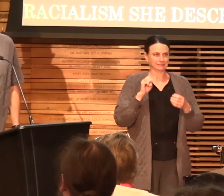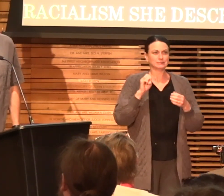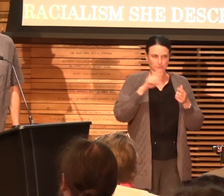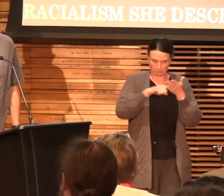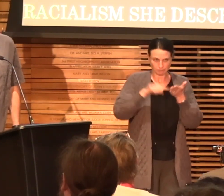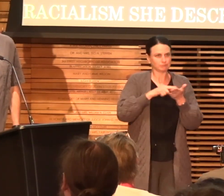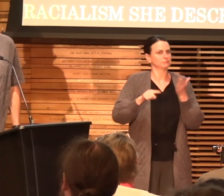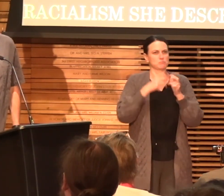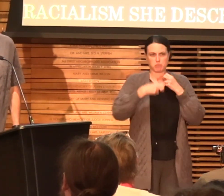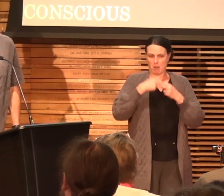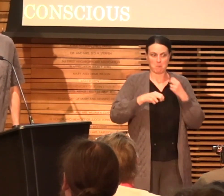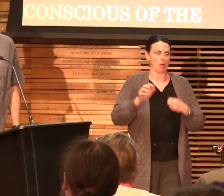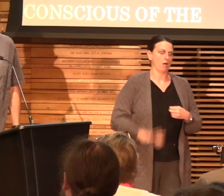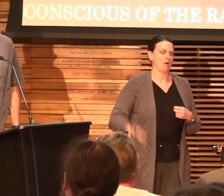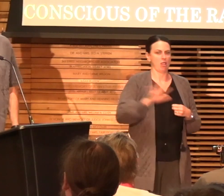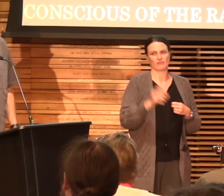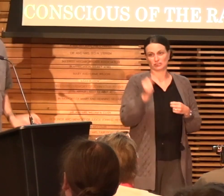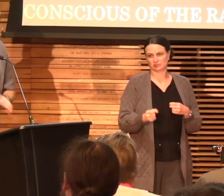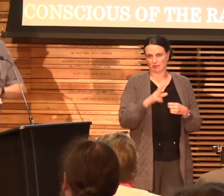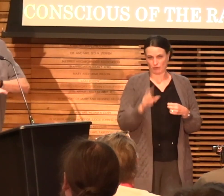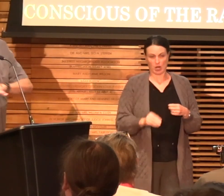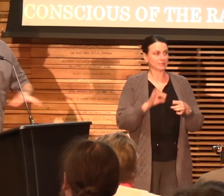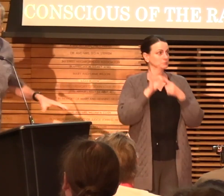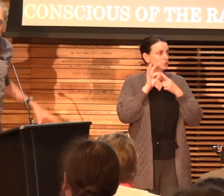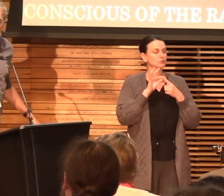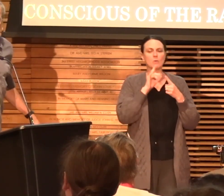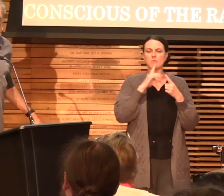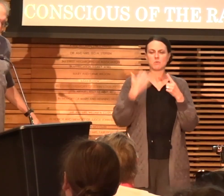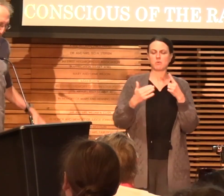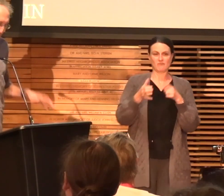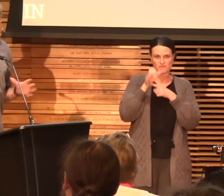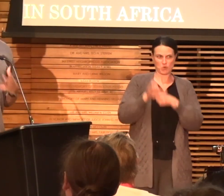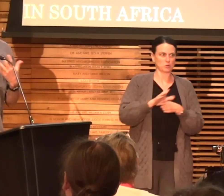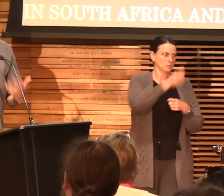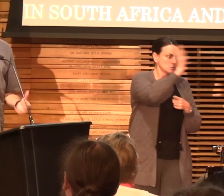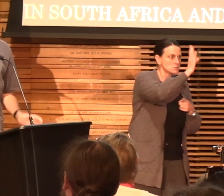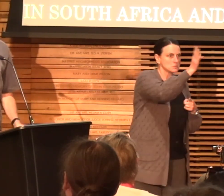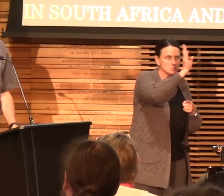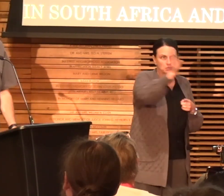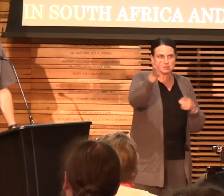everywhere she goes in South Africa, and especially the fact that she's forced to speak to segregated audiences.